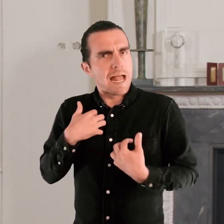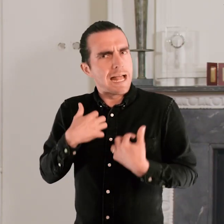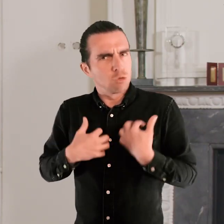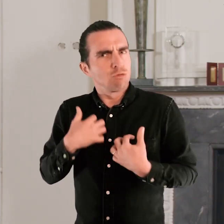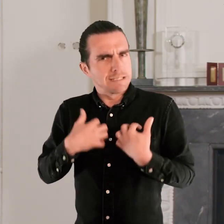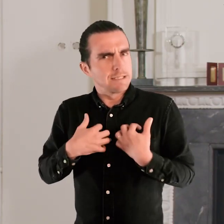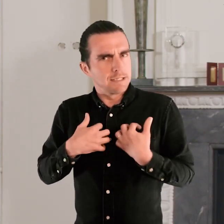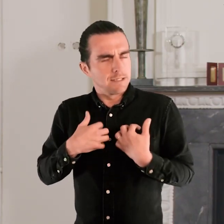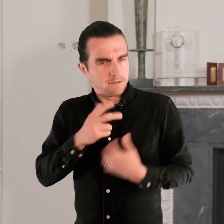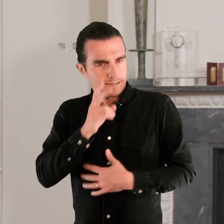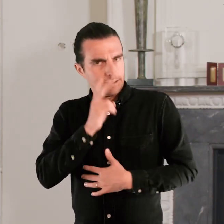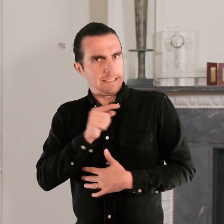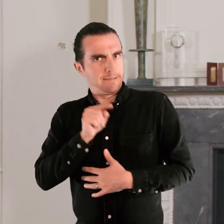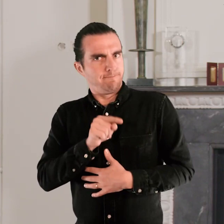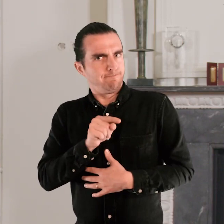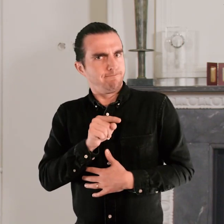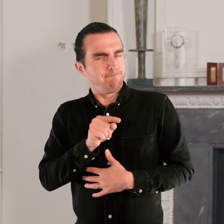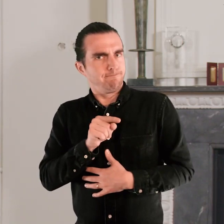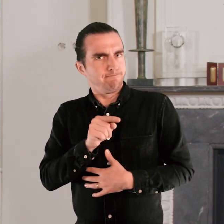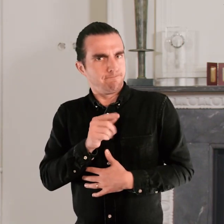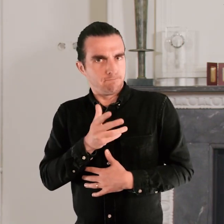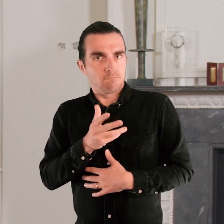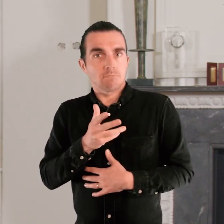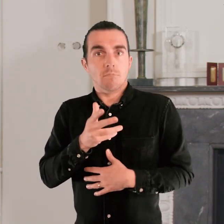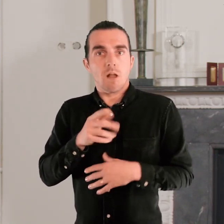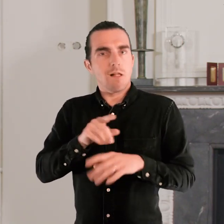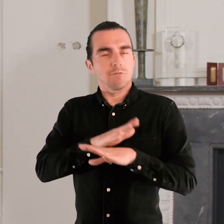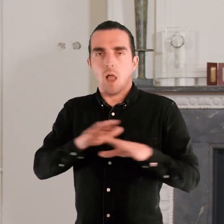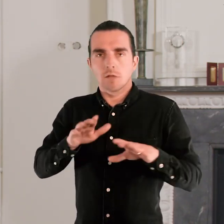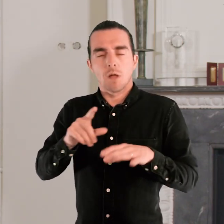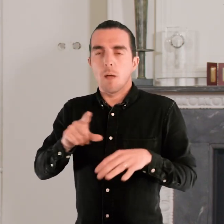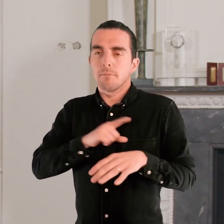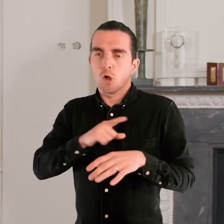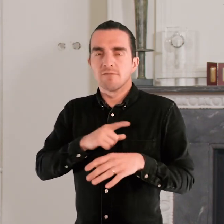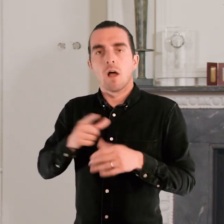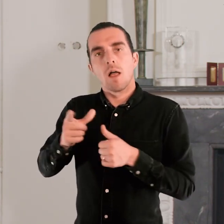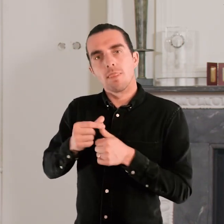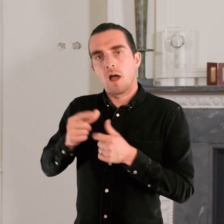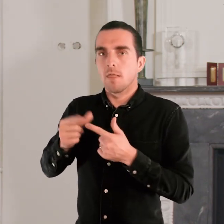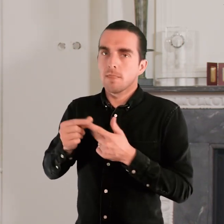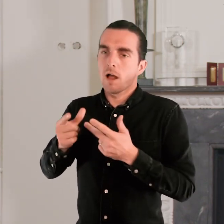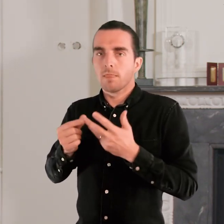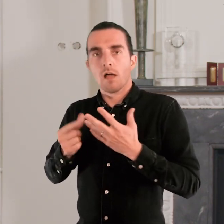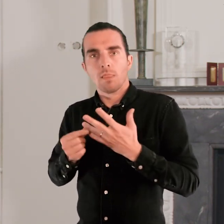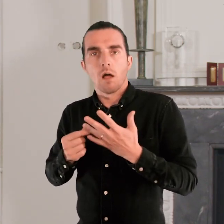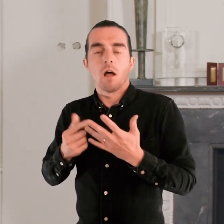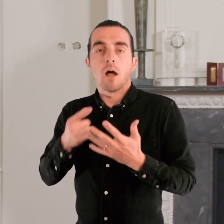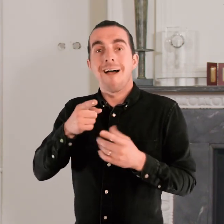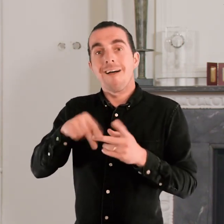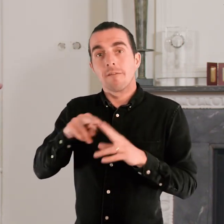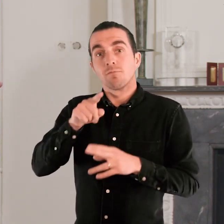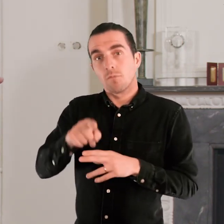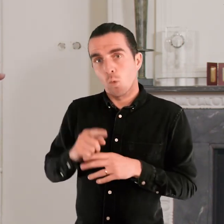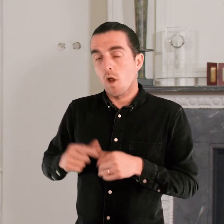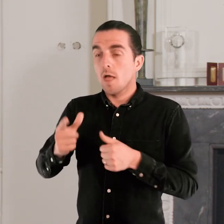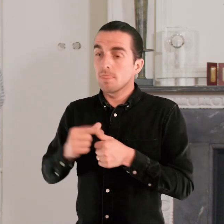And this interesting result, is not dependent upon all of the factors, if you control for other factors.